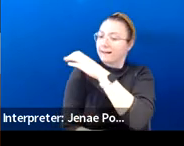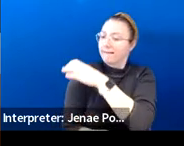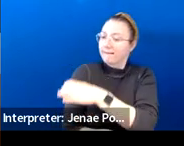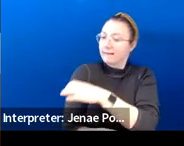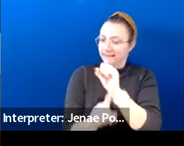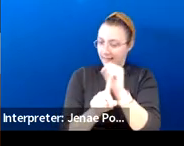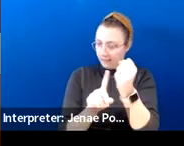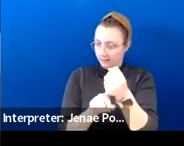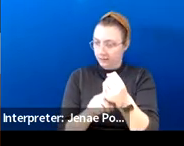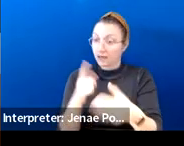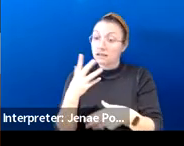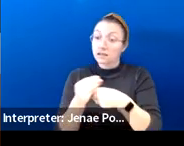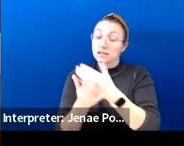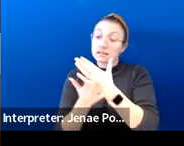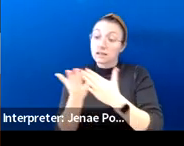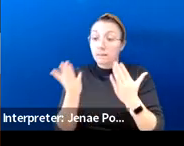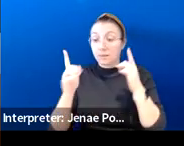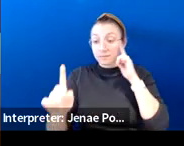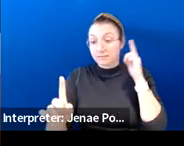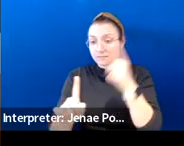Additionally, some may pursue a pupil personal services